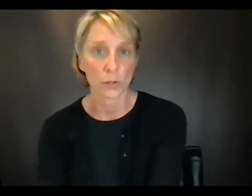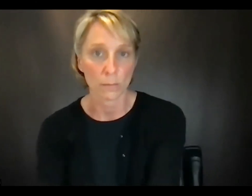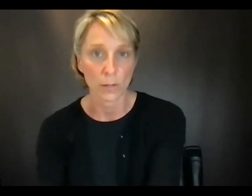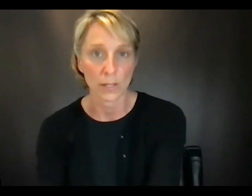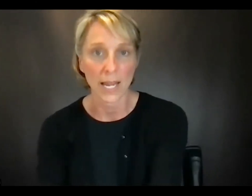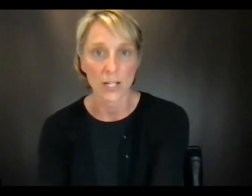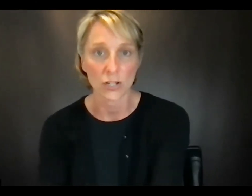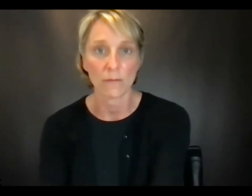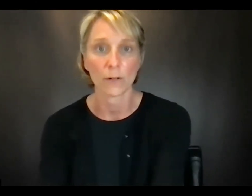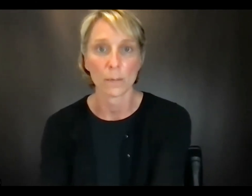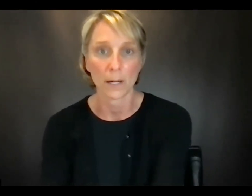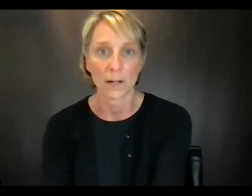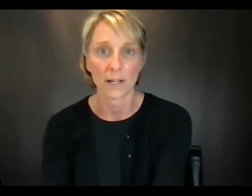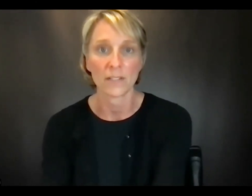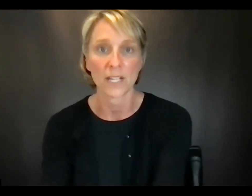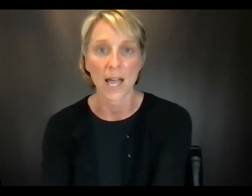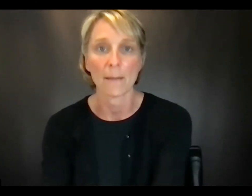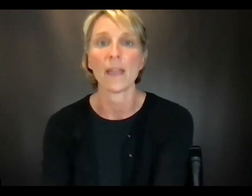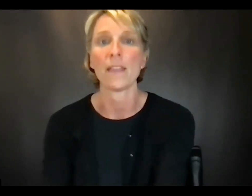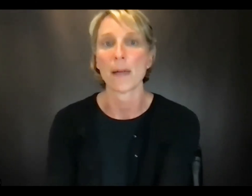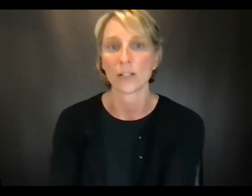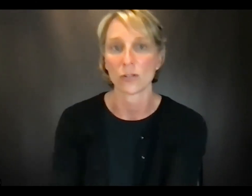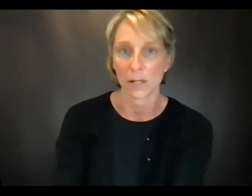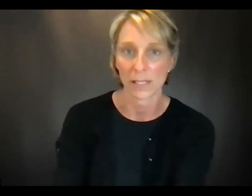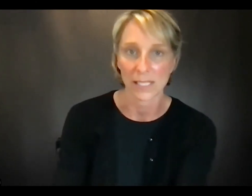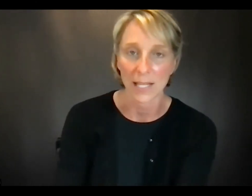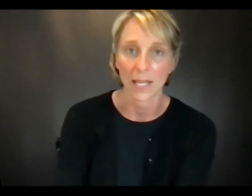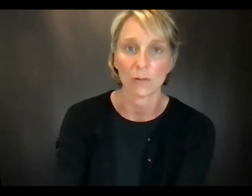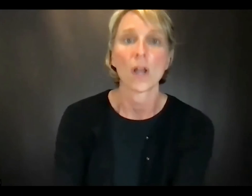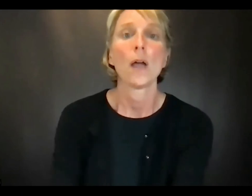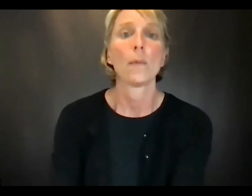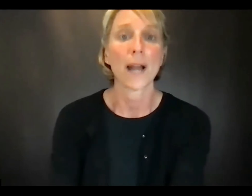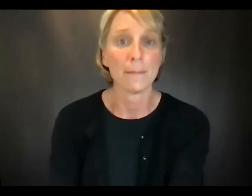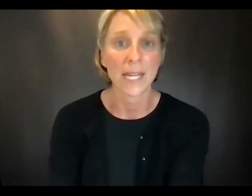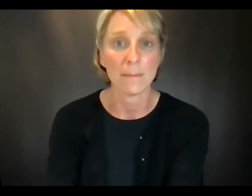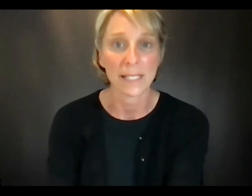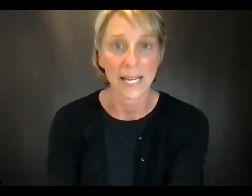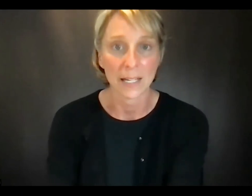communication for a period of time and then back to American Sign Language. When I became Executive